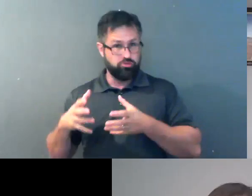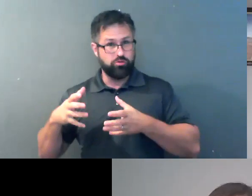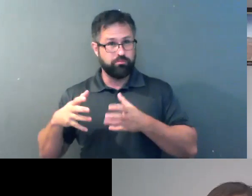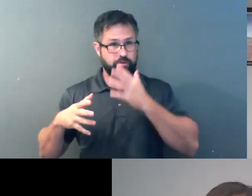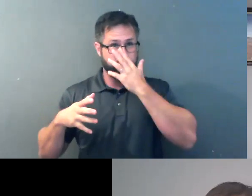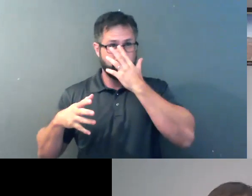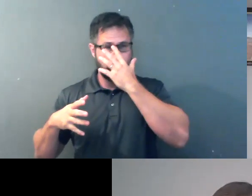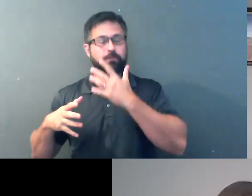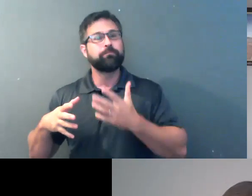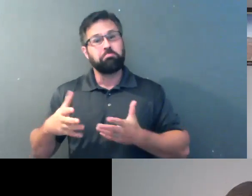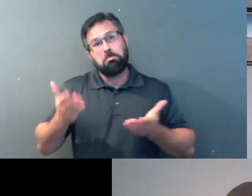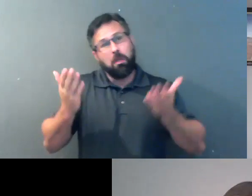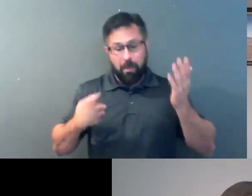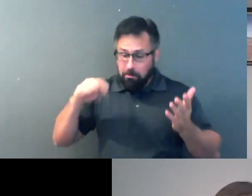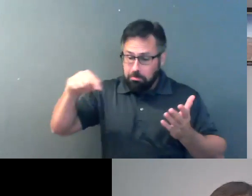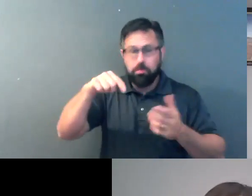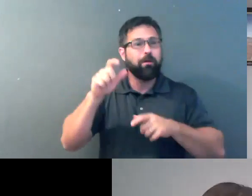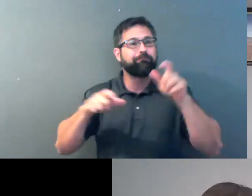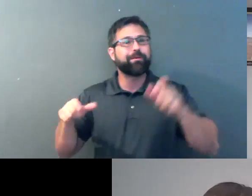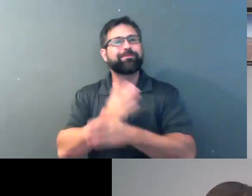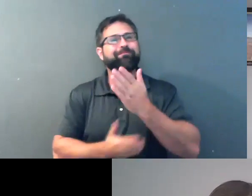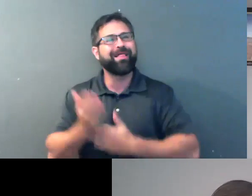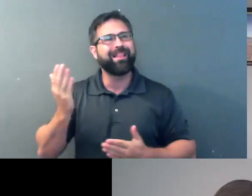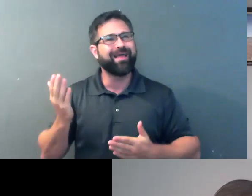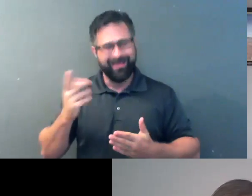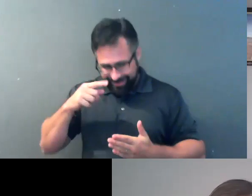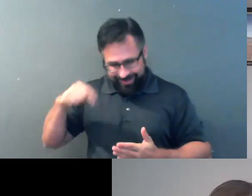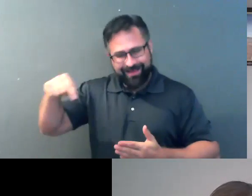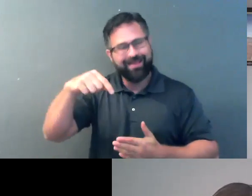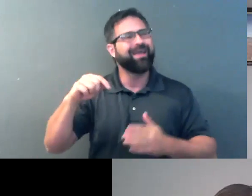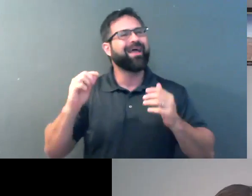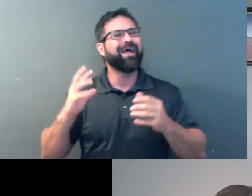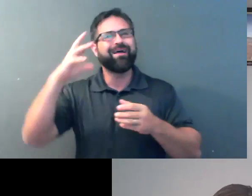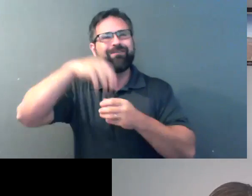have persons with disabilities on board as decision makers not just on issues on disability